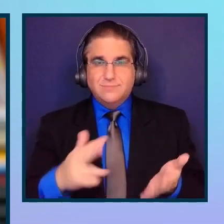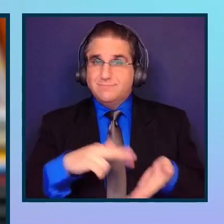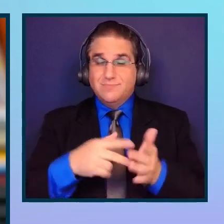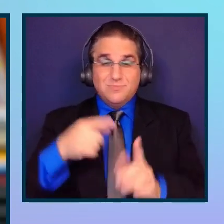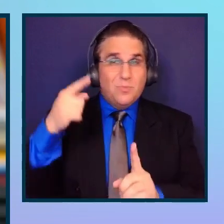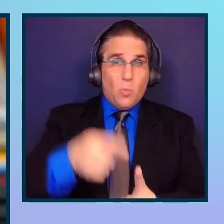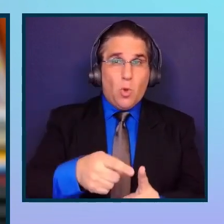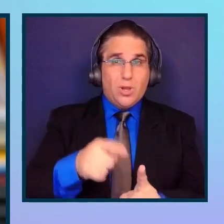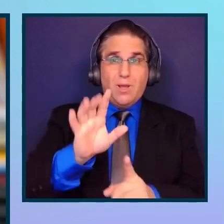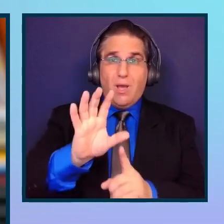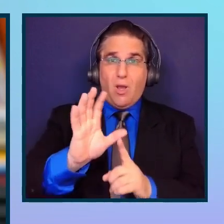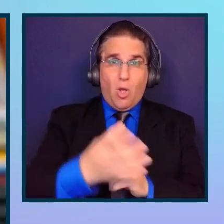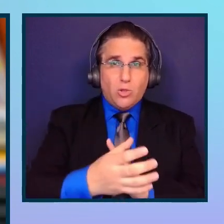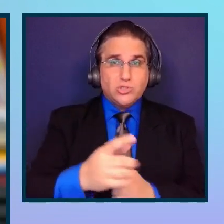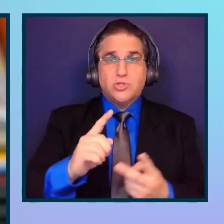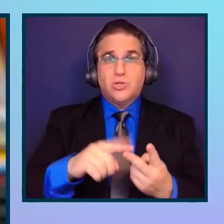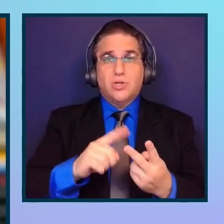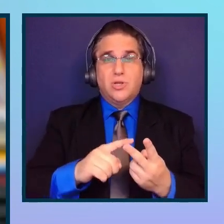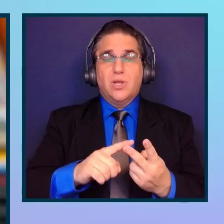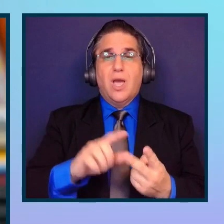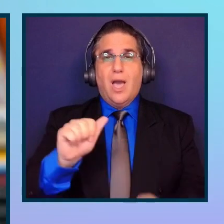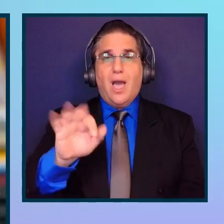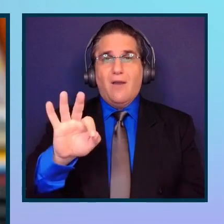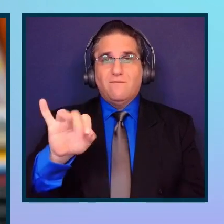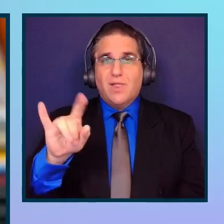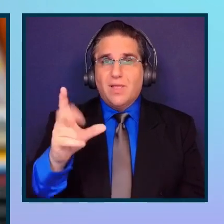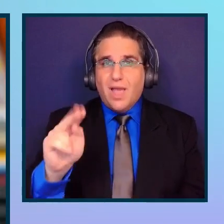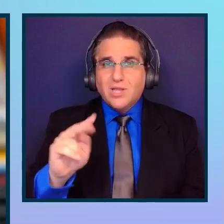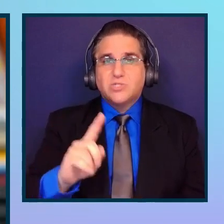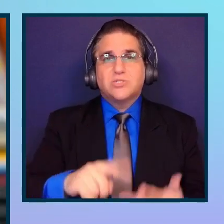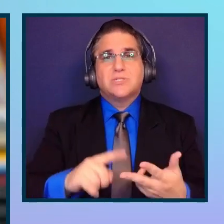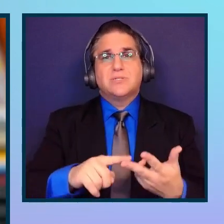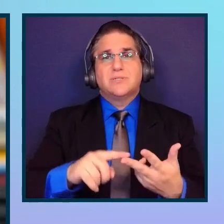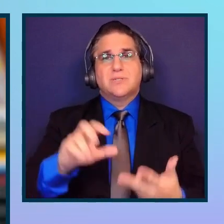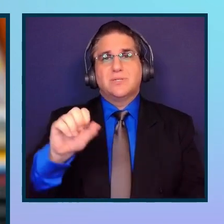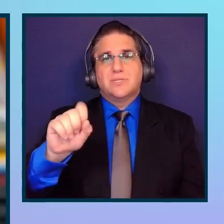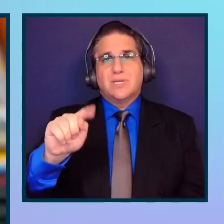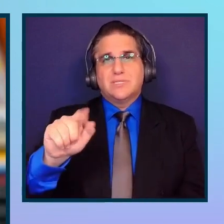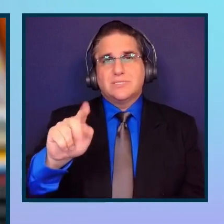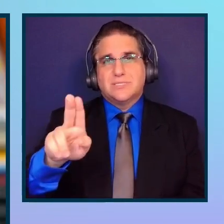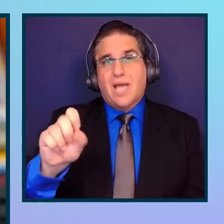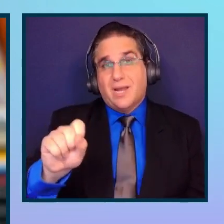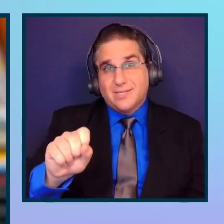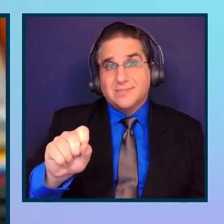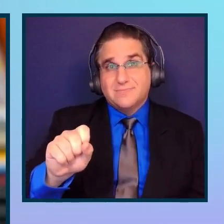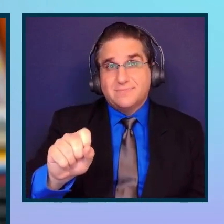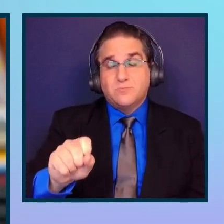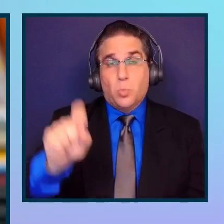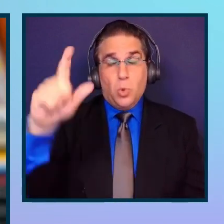and affiliation and status, because your boss has a whole narrative inside their head